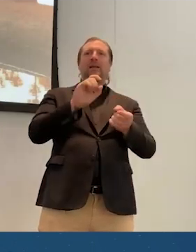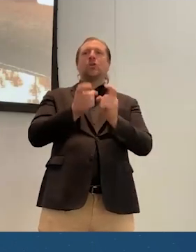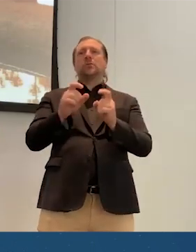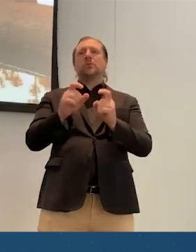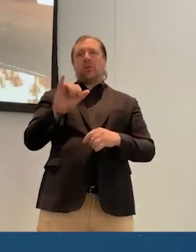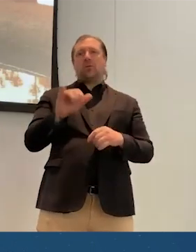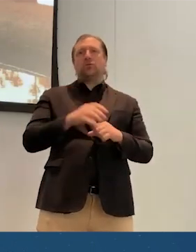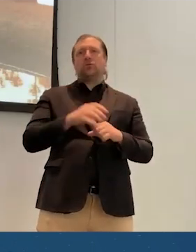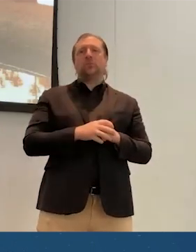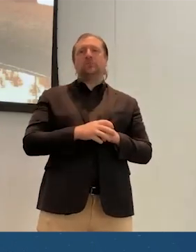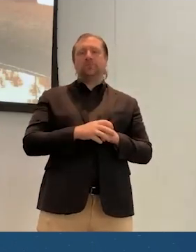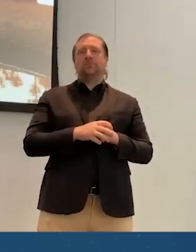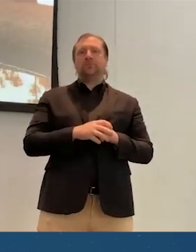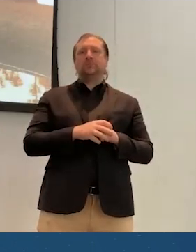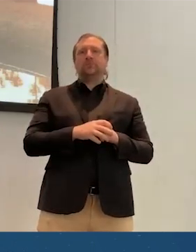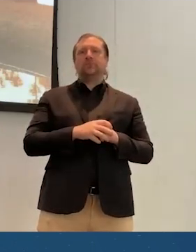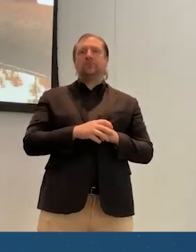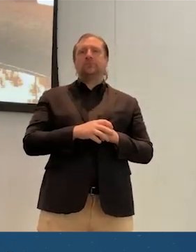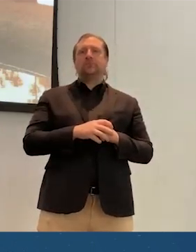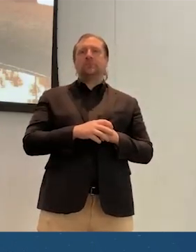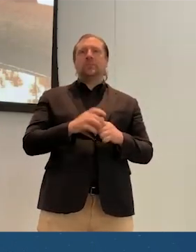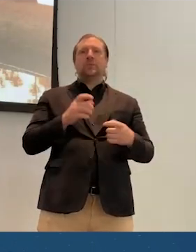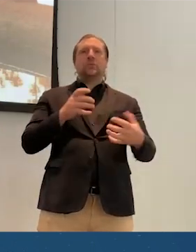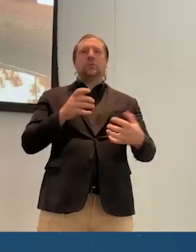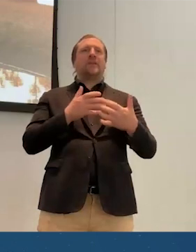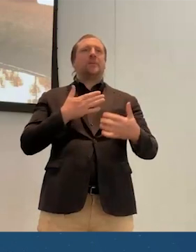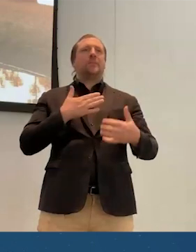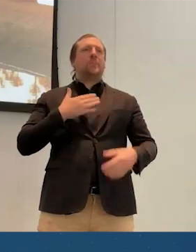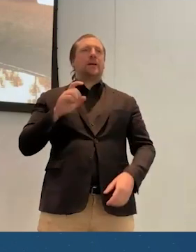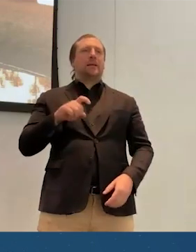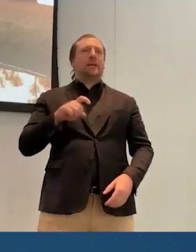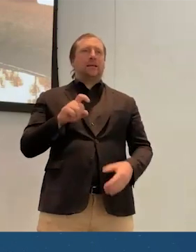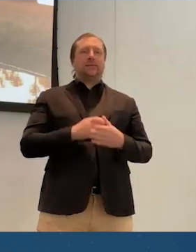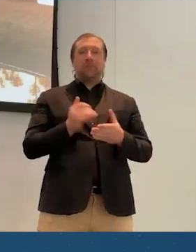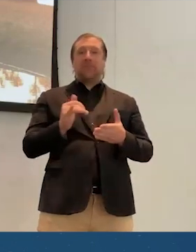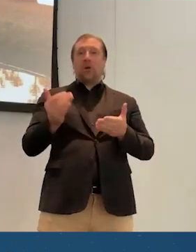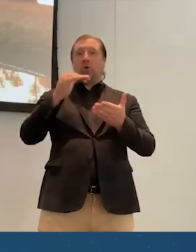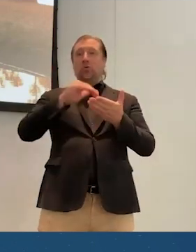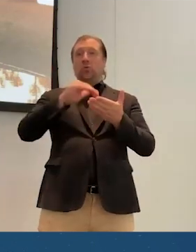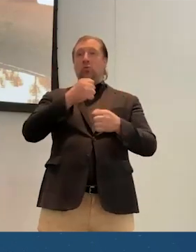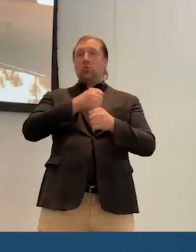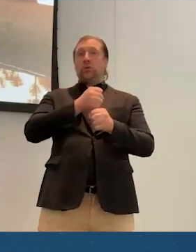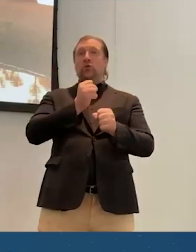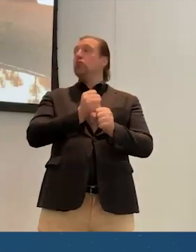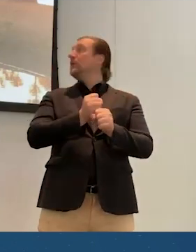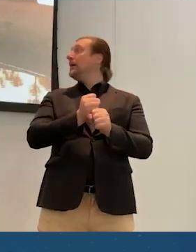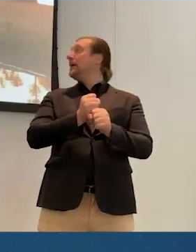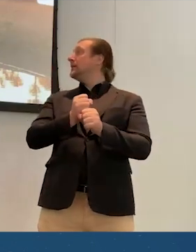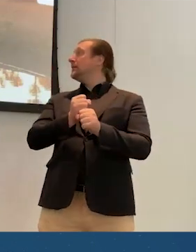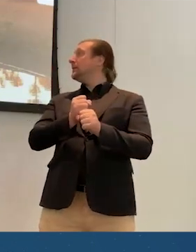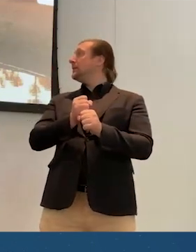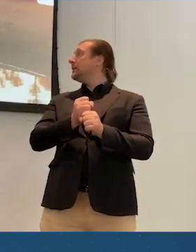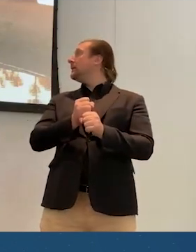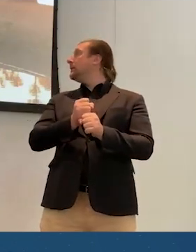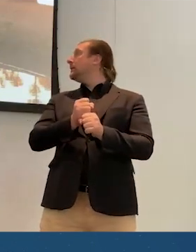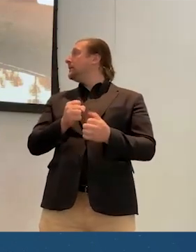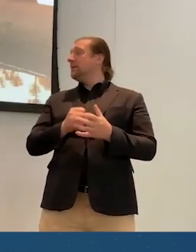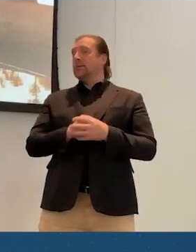Ultimately, the final system where we created offered more than just a static simulation.